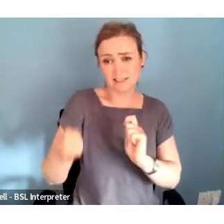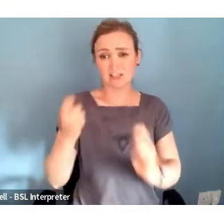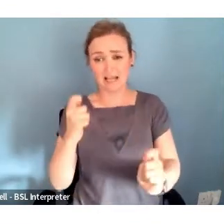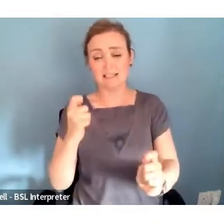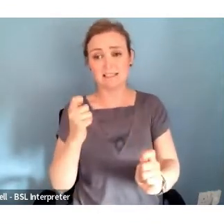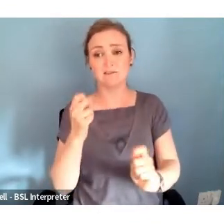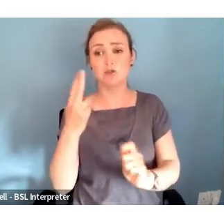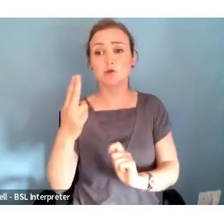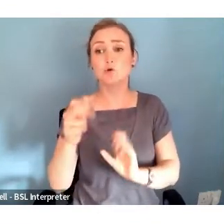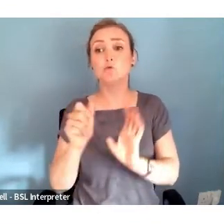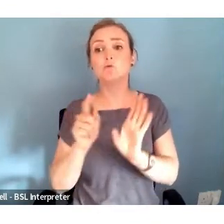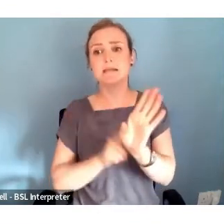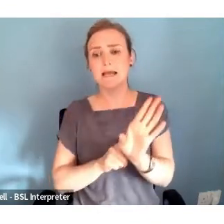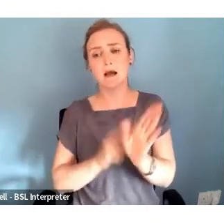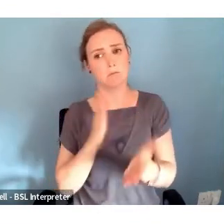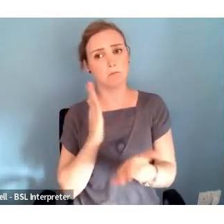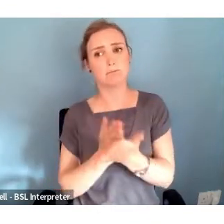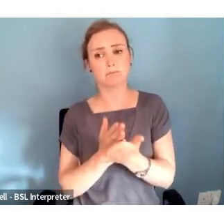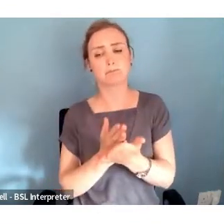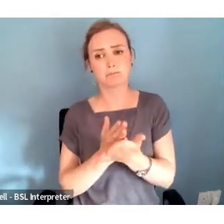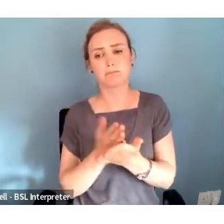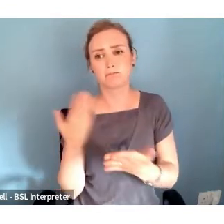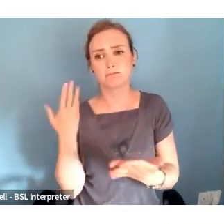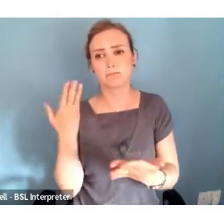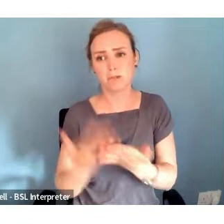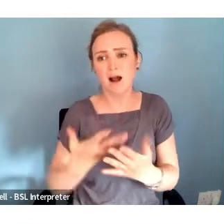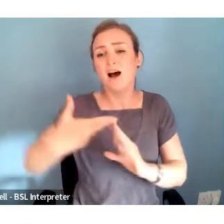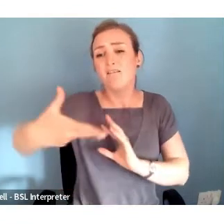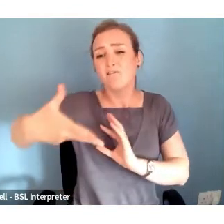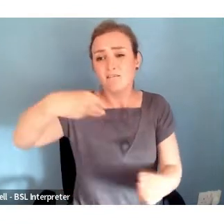two years, around flexibility working whether